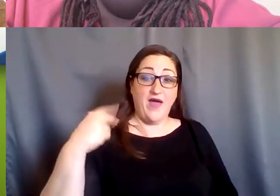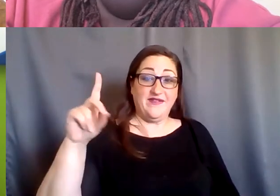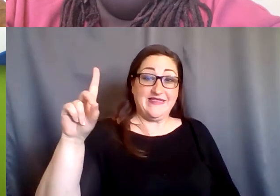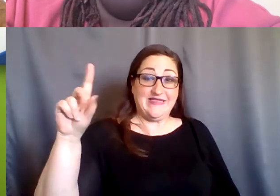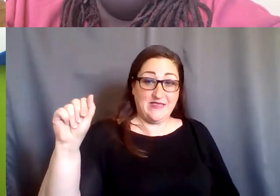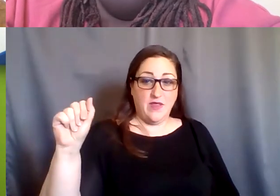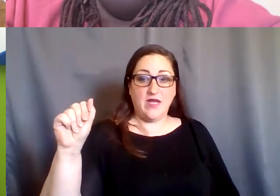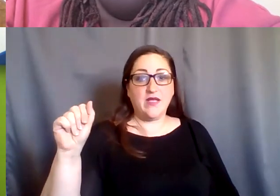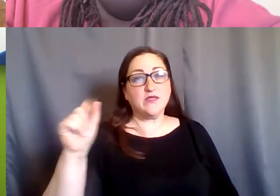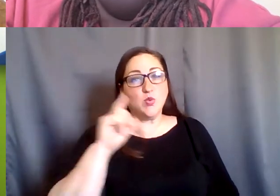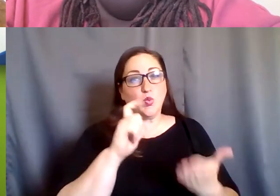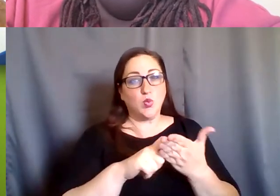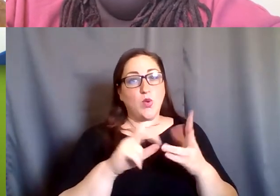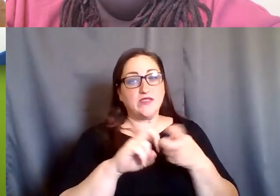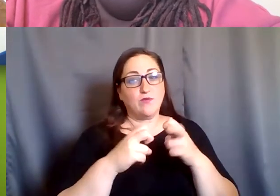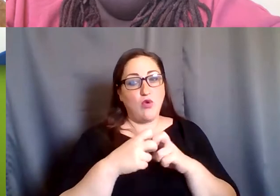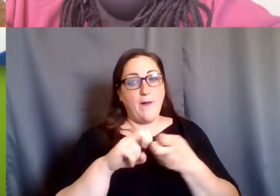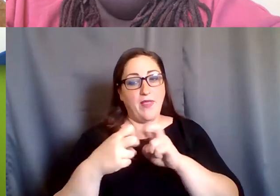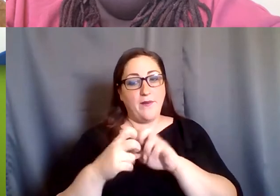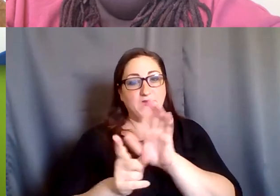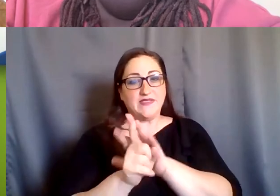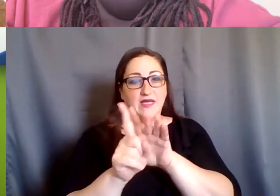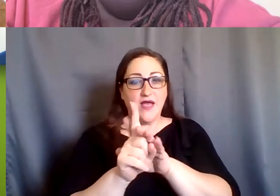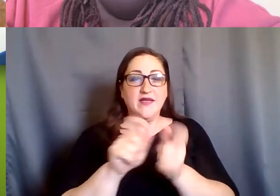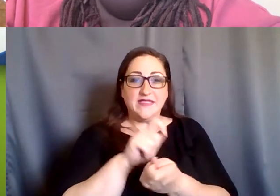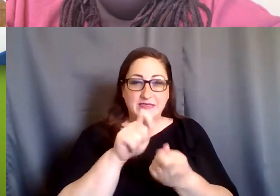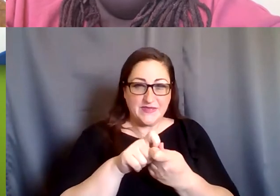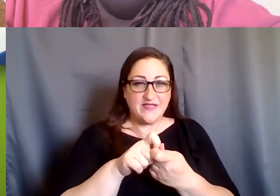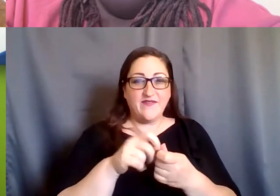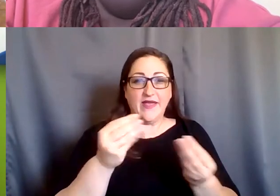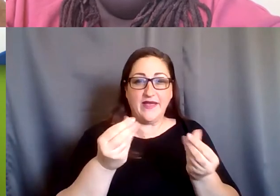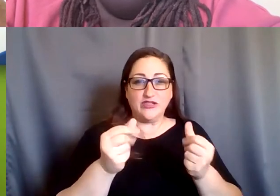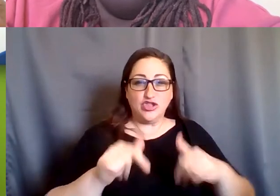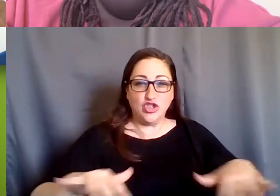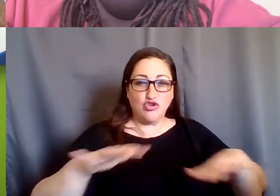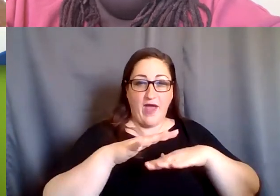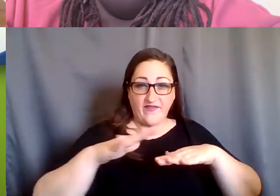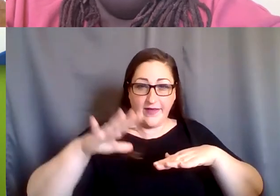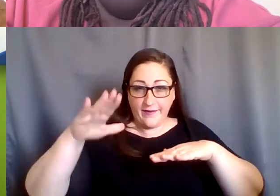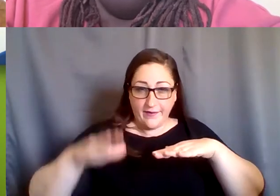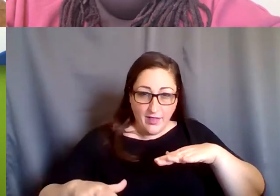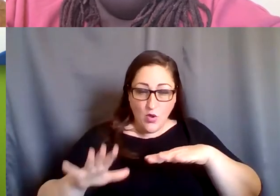And there’s some geographic locations, like the South or the Midwest, for example.